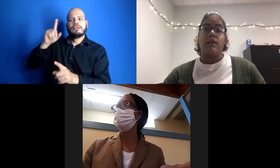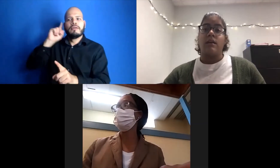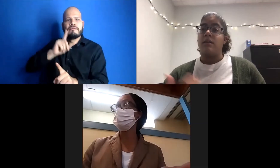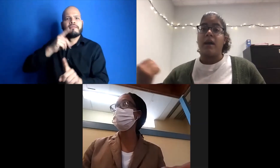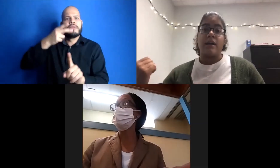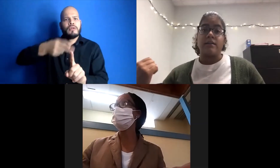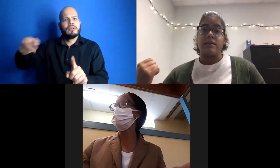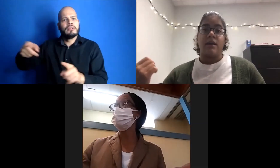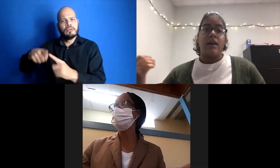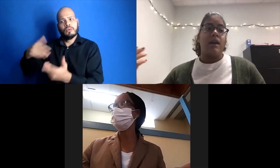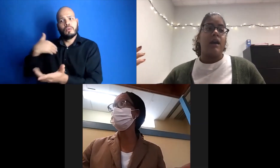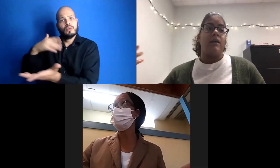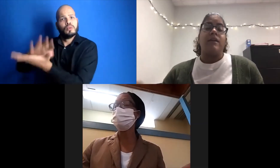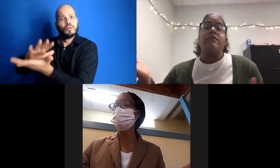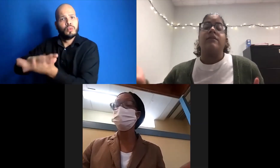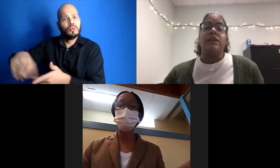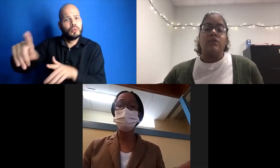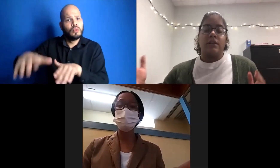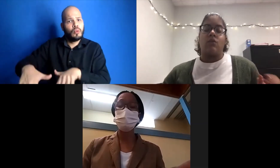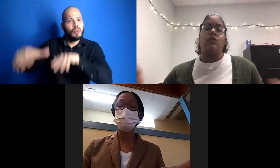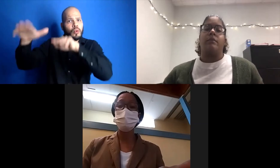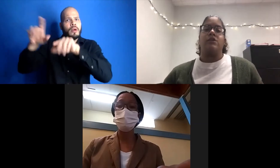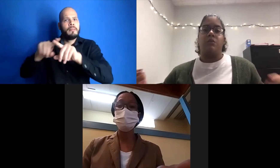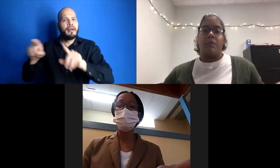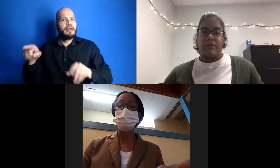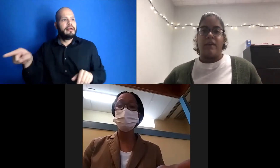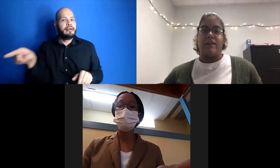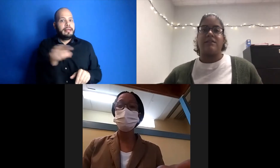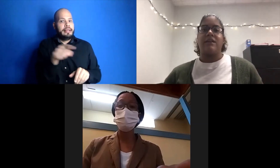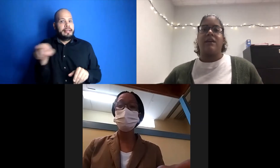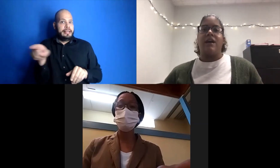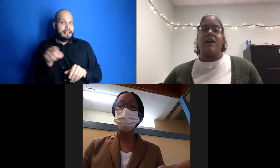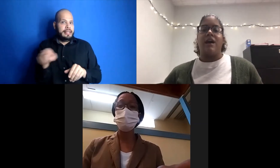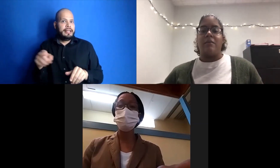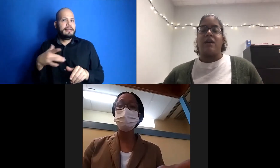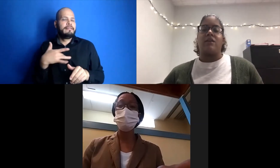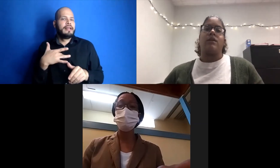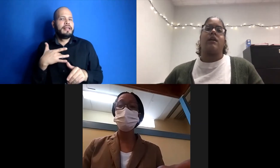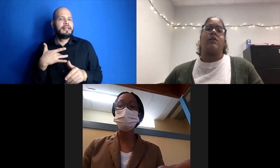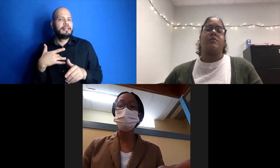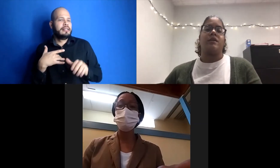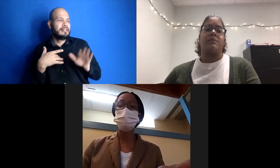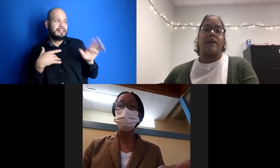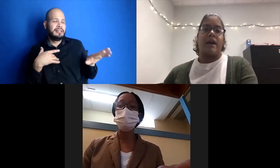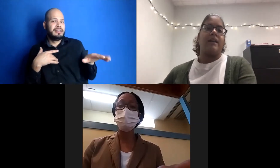in the past and they've literally told me to my face I'm not going to college because my guidance